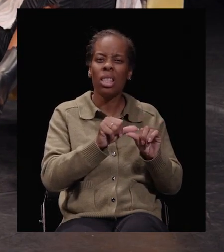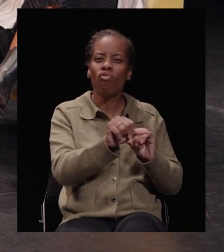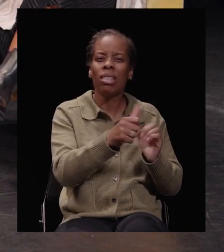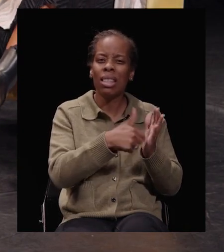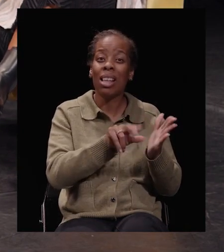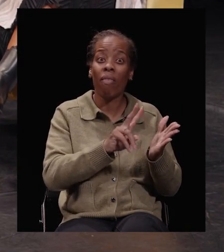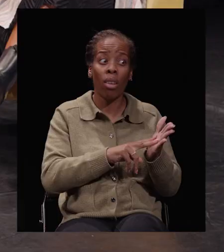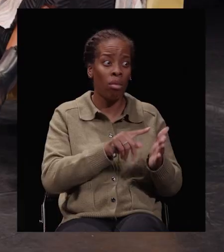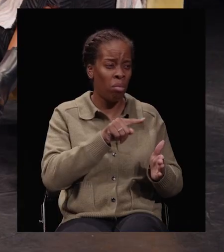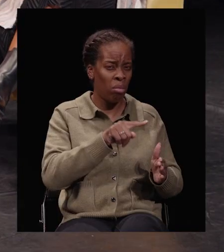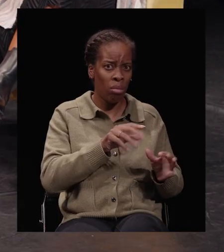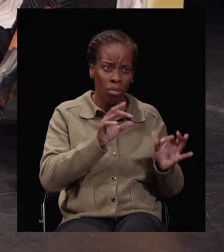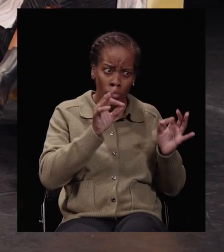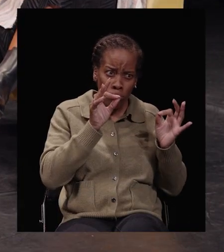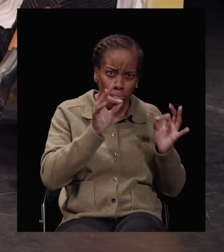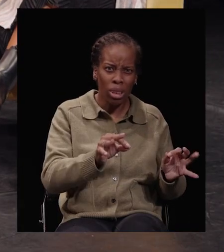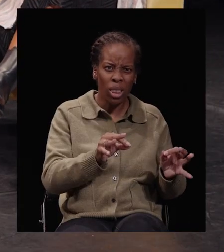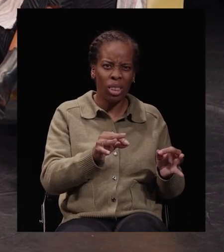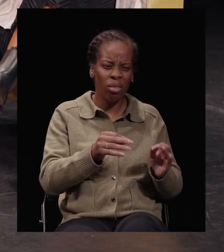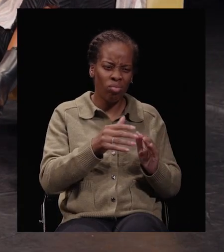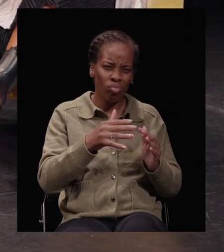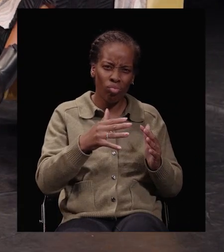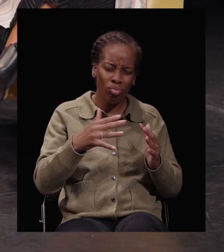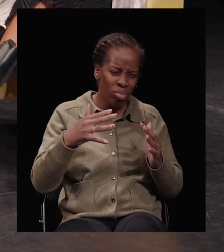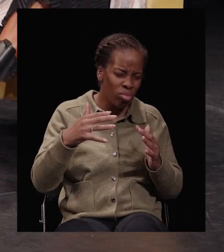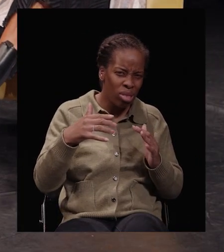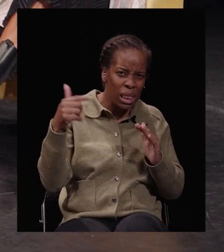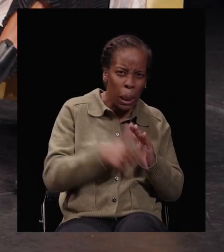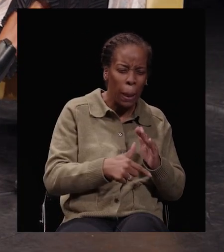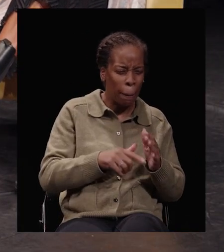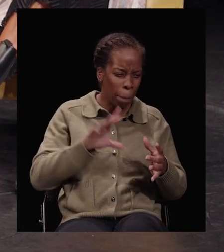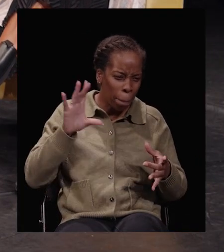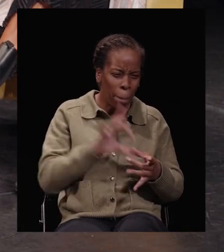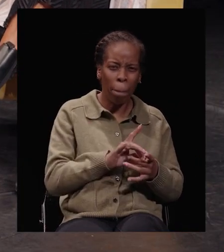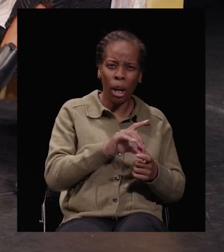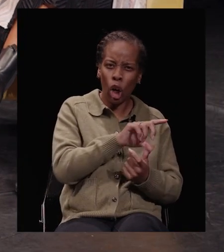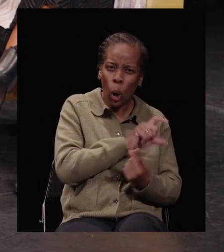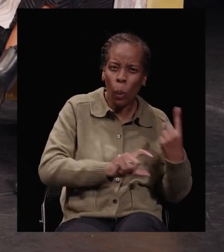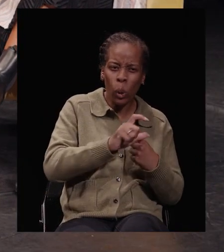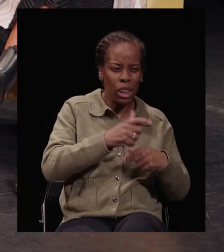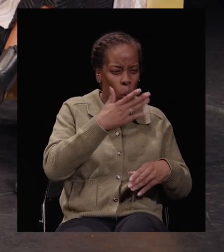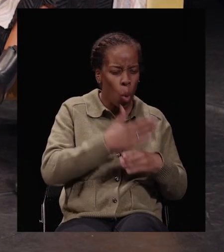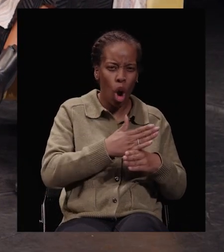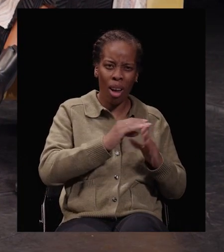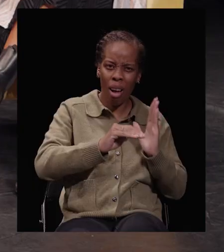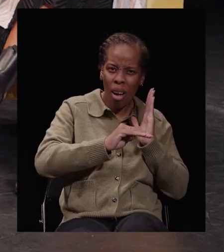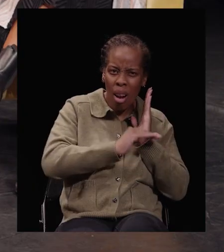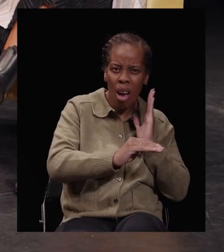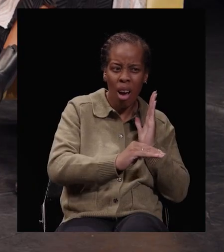on so many levels which just resonated it globally. And I think it says a lot about let the art do the work,